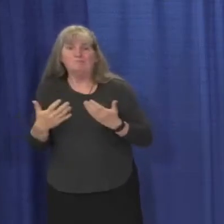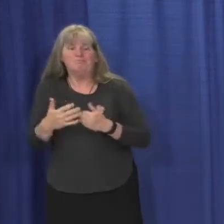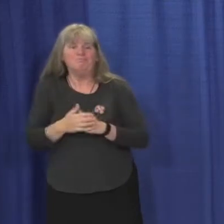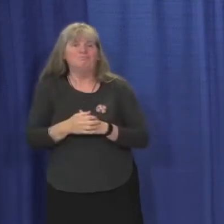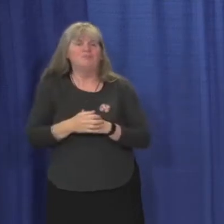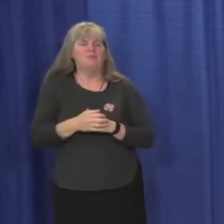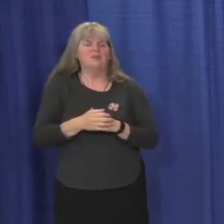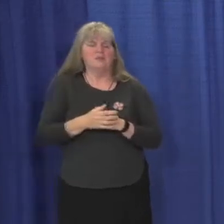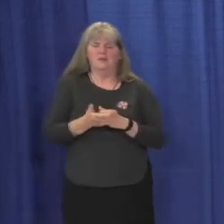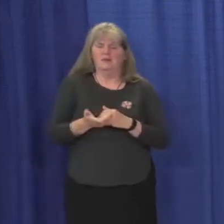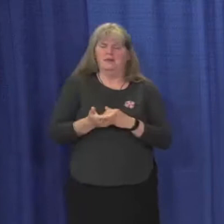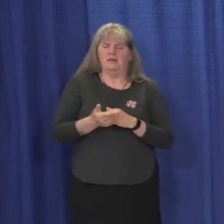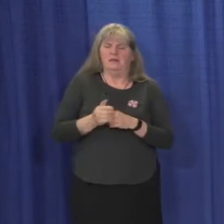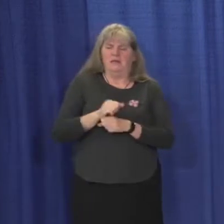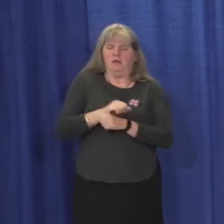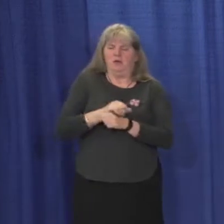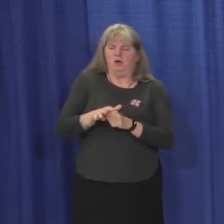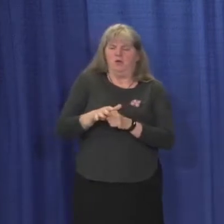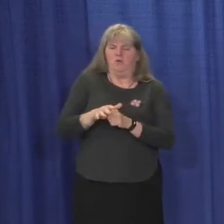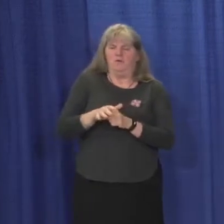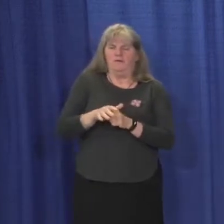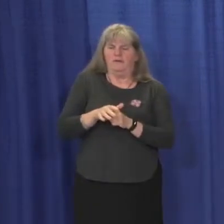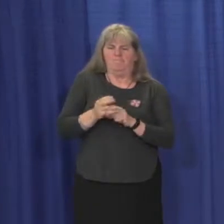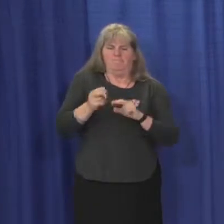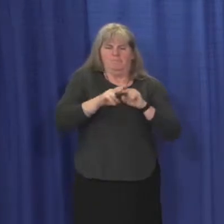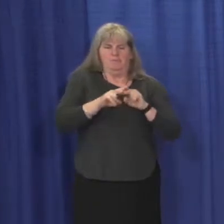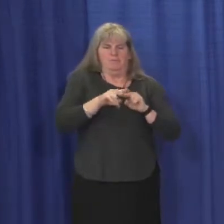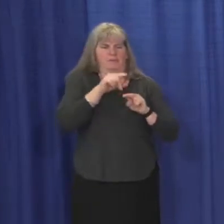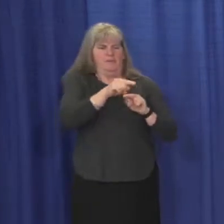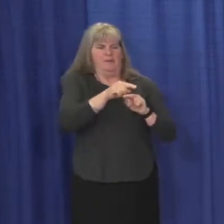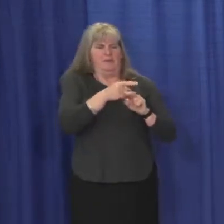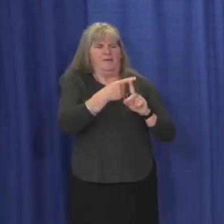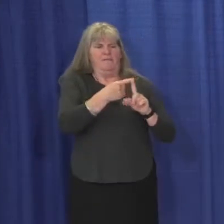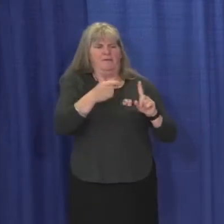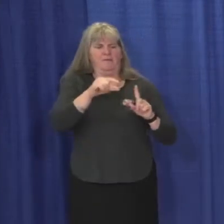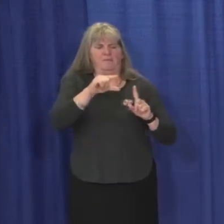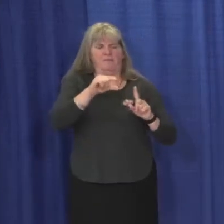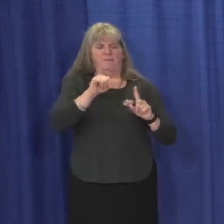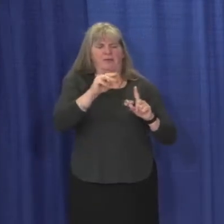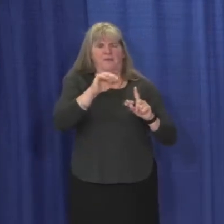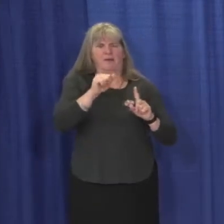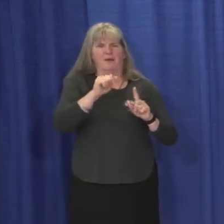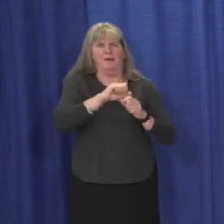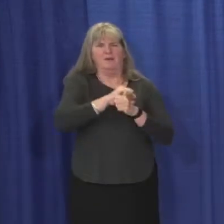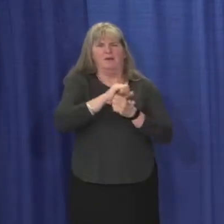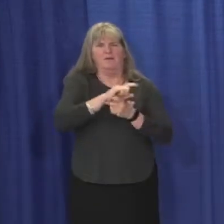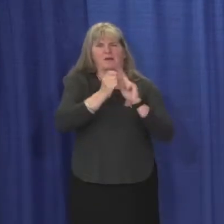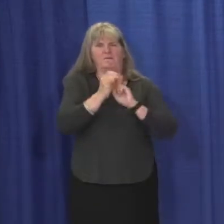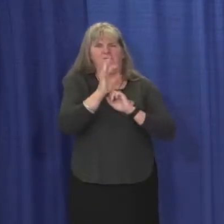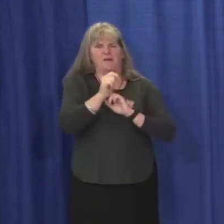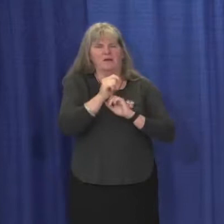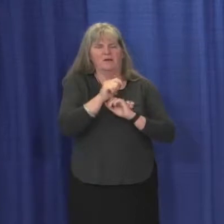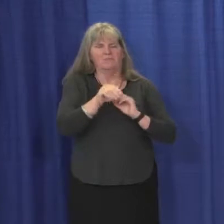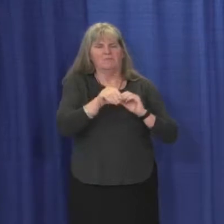What is clear is how this outbreak or wave is being driven by the Gamma variant tearing